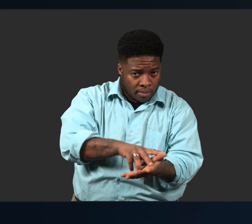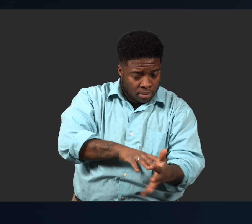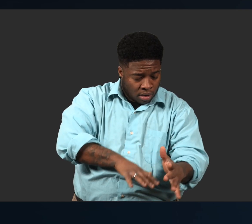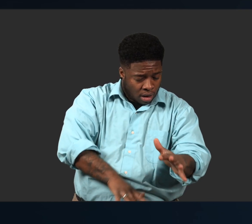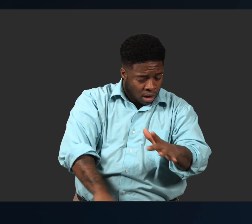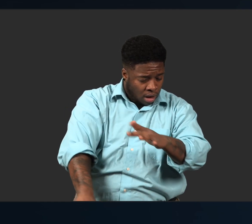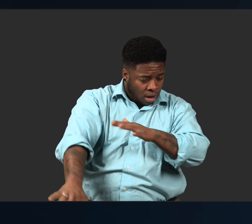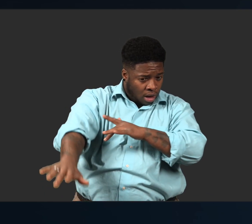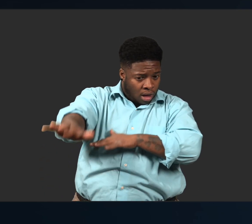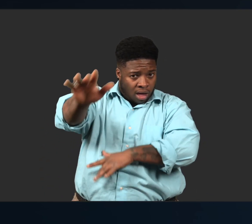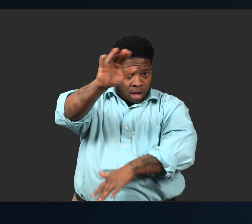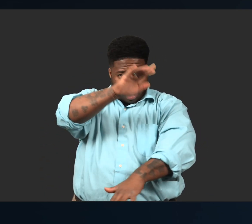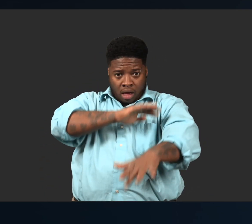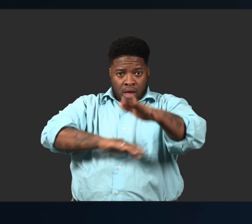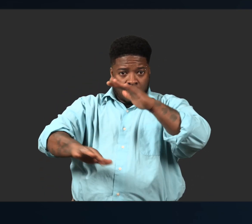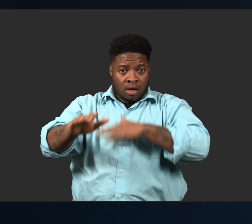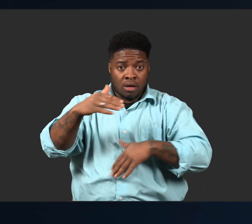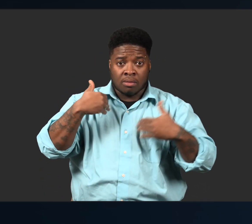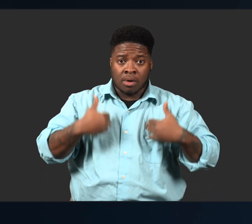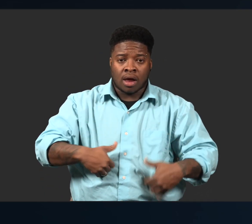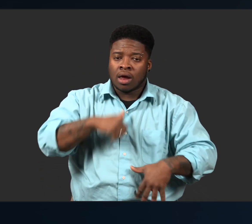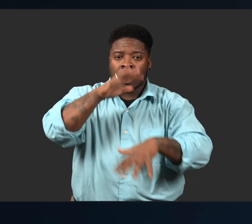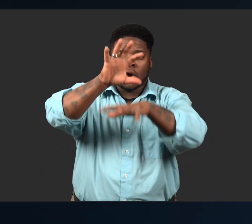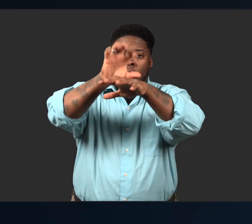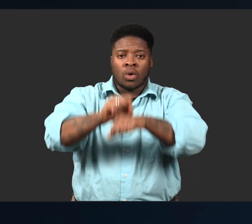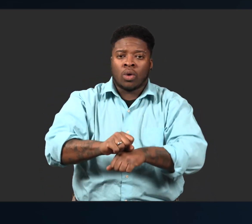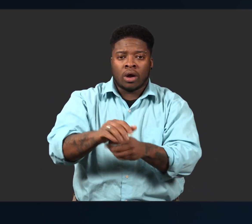Relapsing puts stress on the body, as it's not used to the effects of the drugs